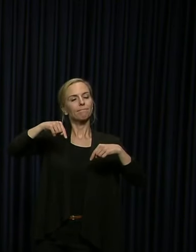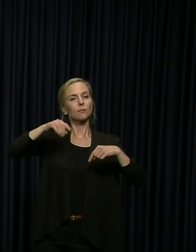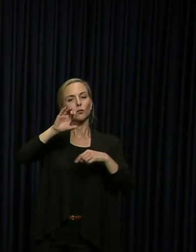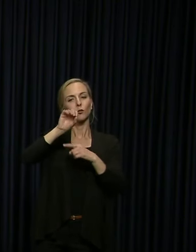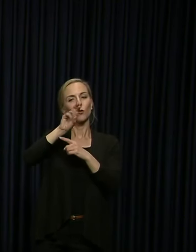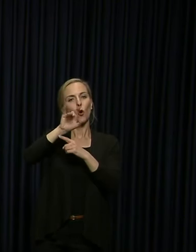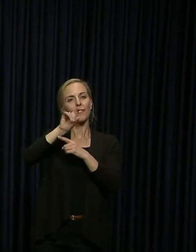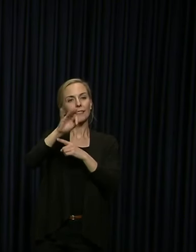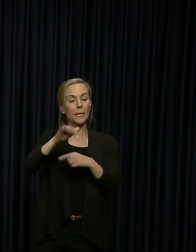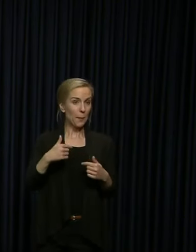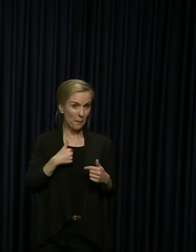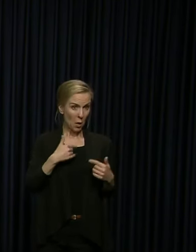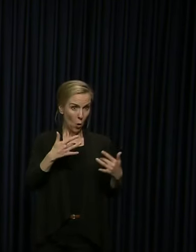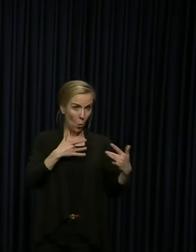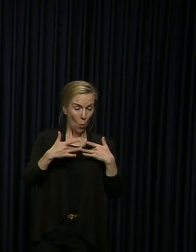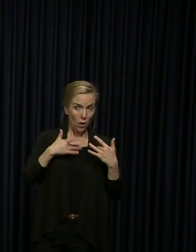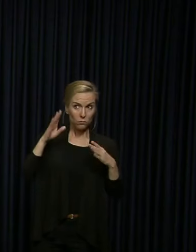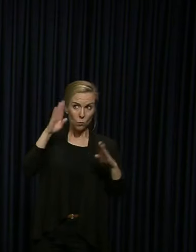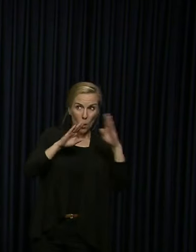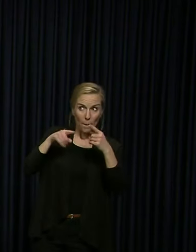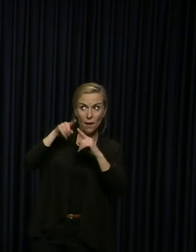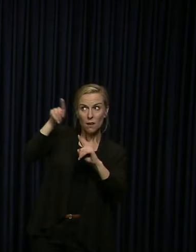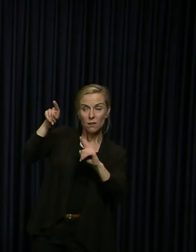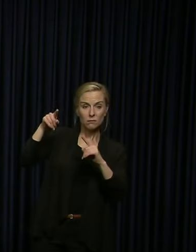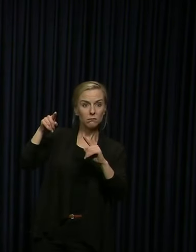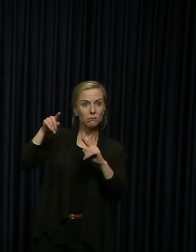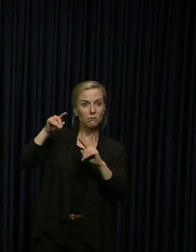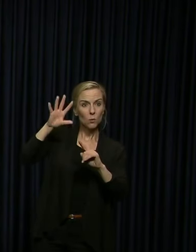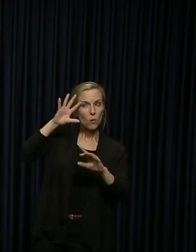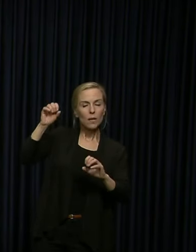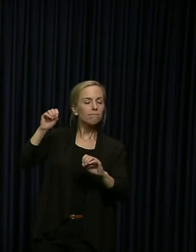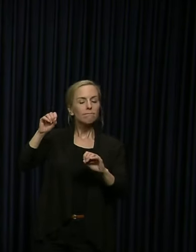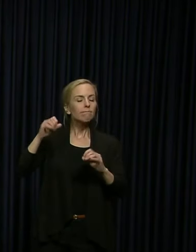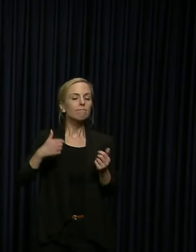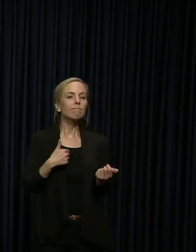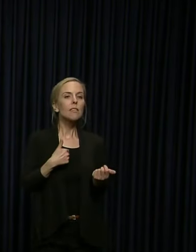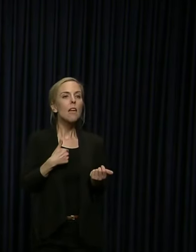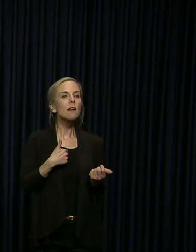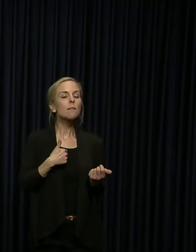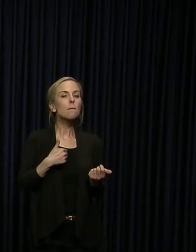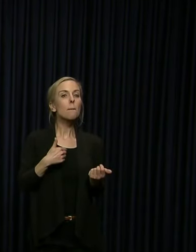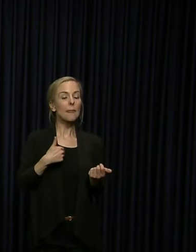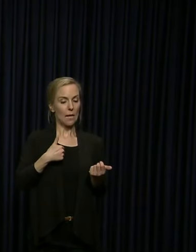FOLKS WHO SAY THEY DON'T SEE THE DIFFERENCE IN GOING TO A CHURCH SERVICE WITH 50 PEOPLE THERE AND